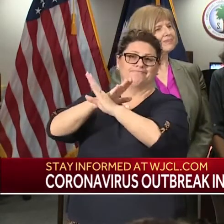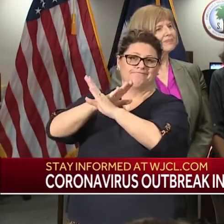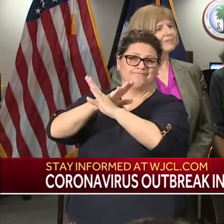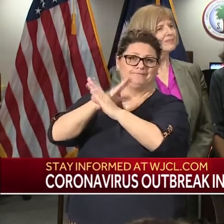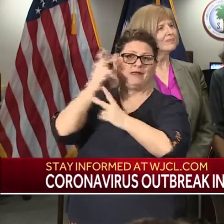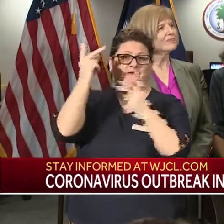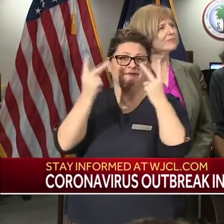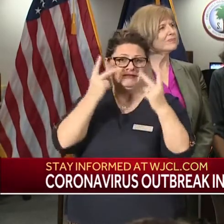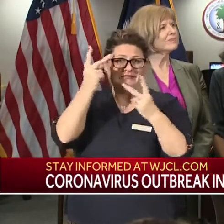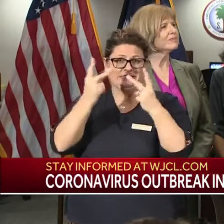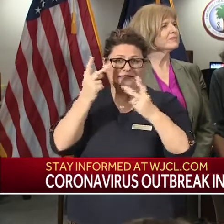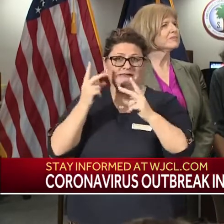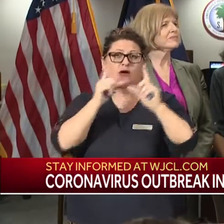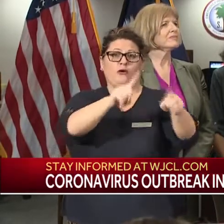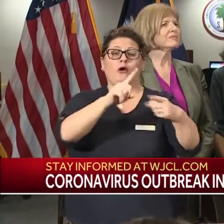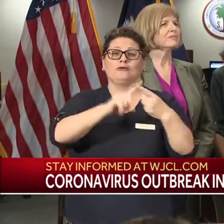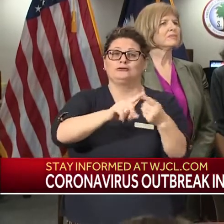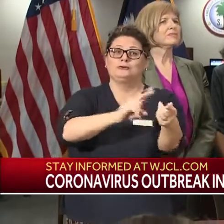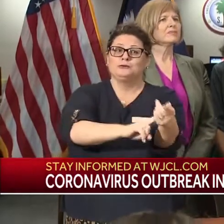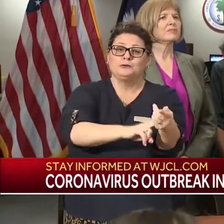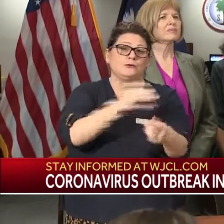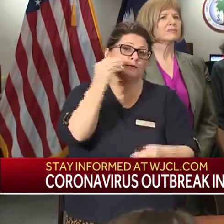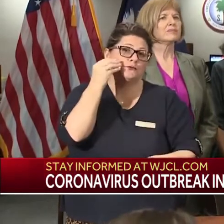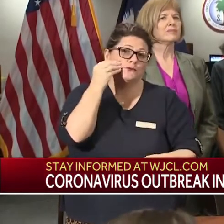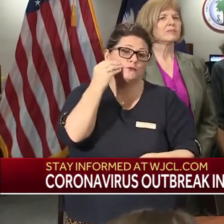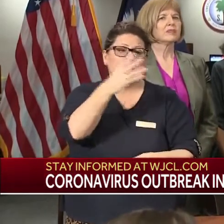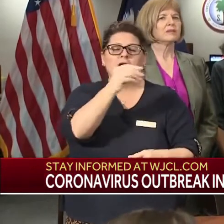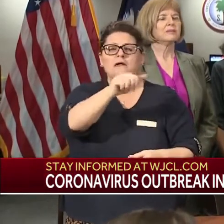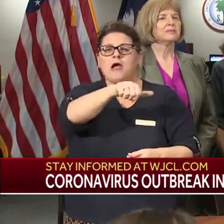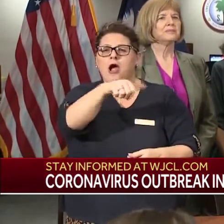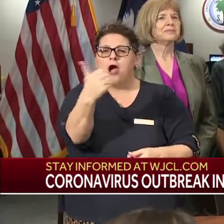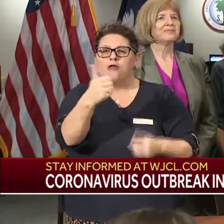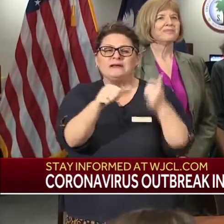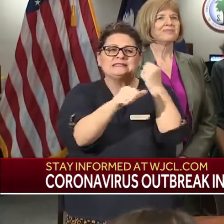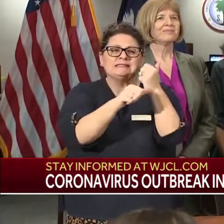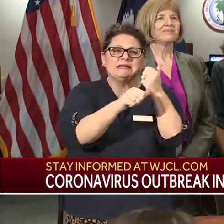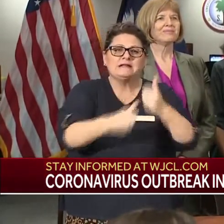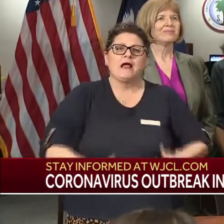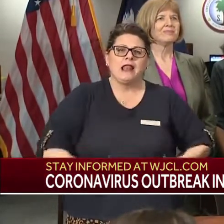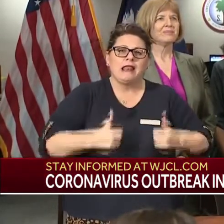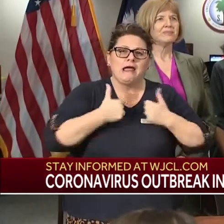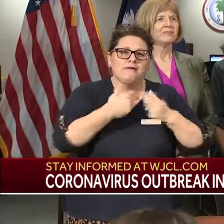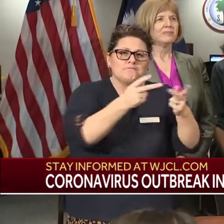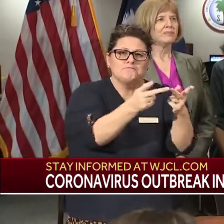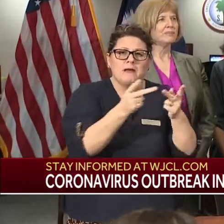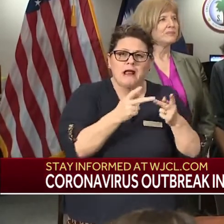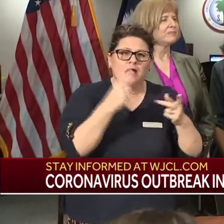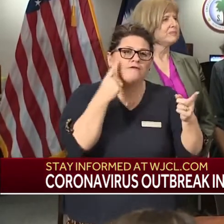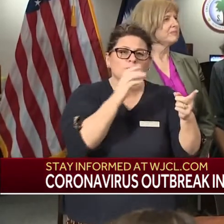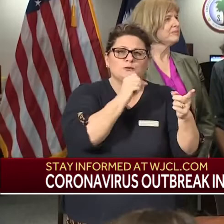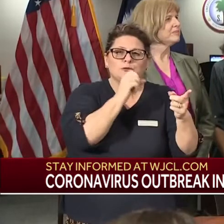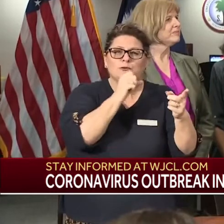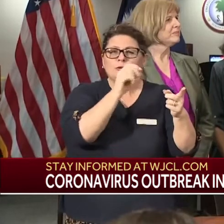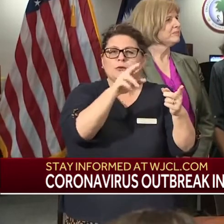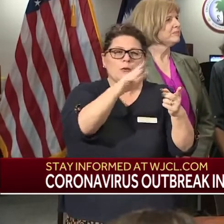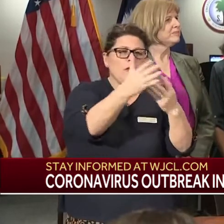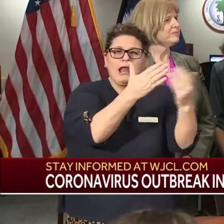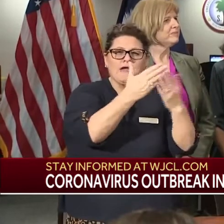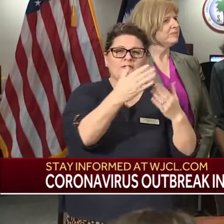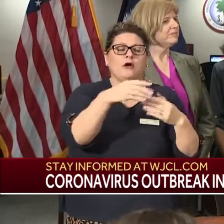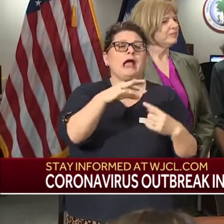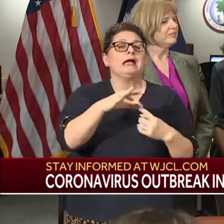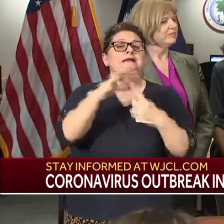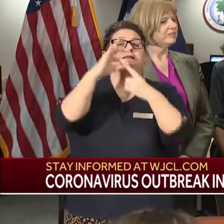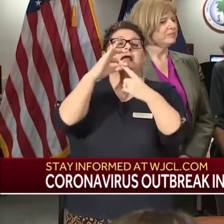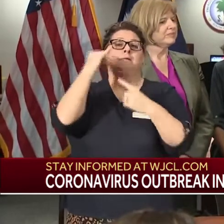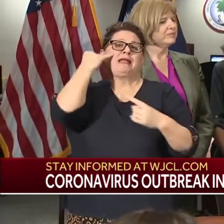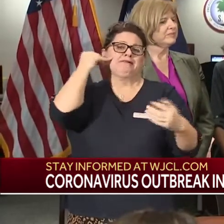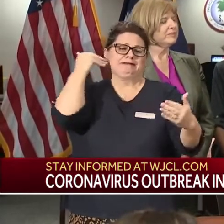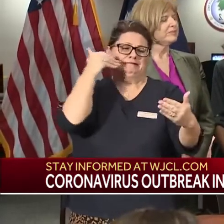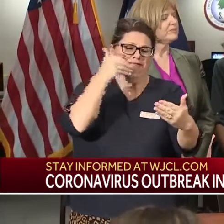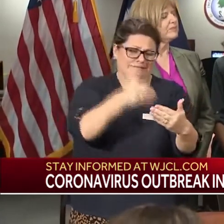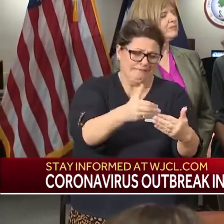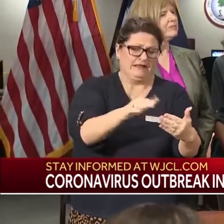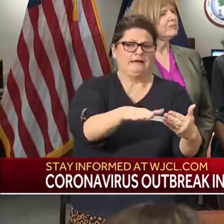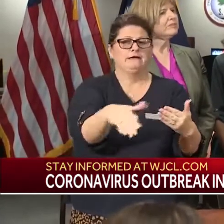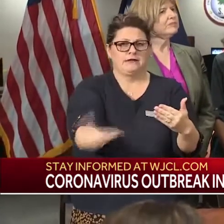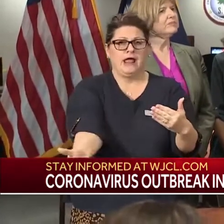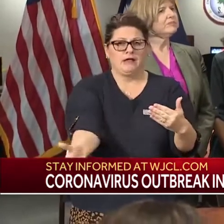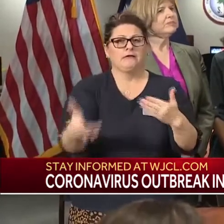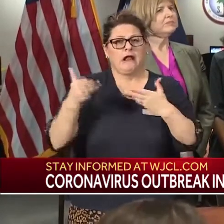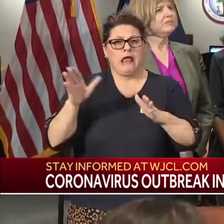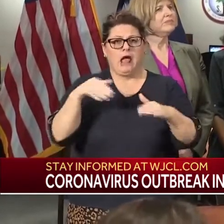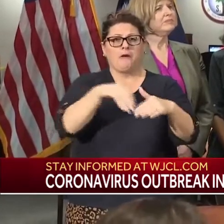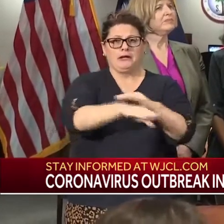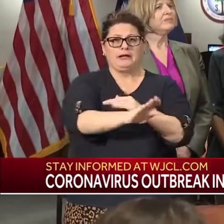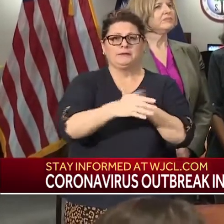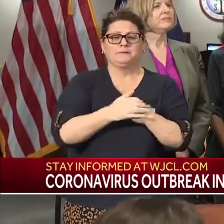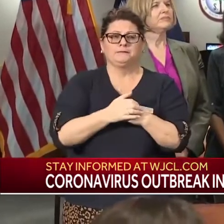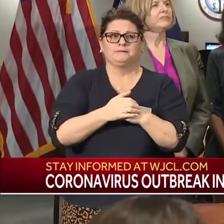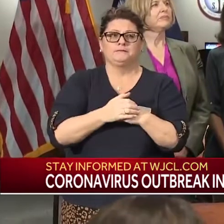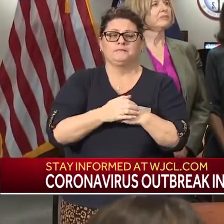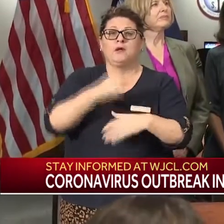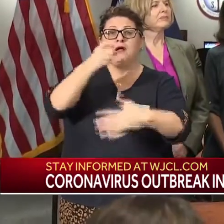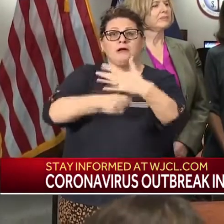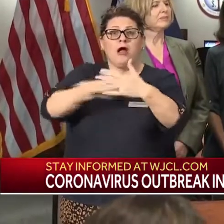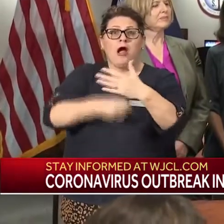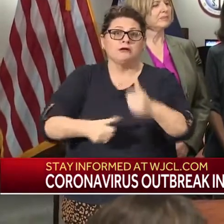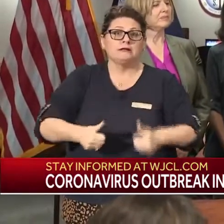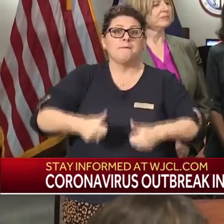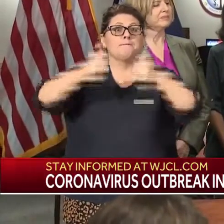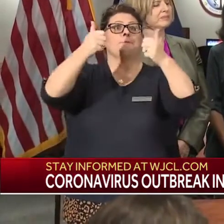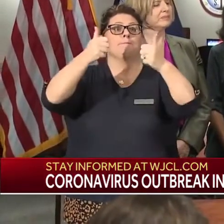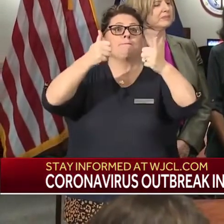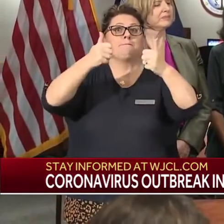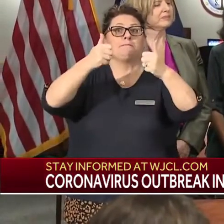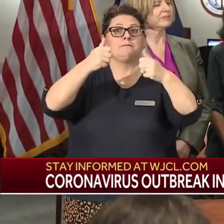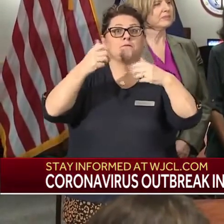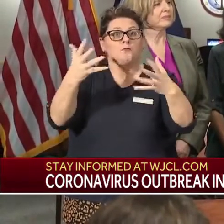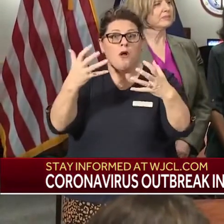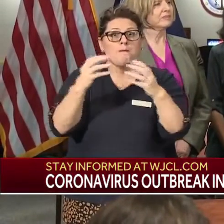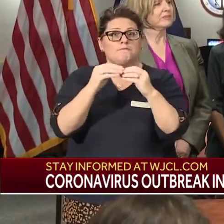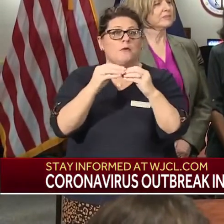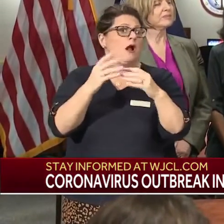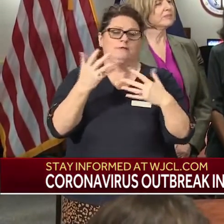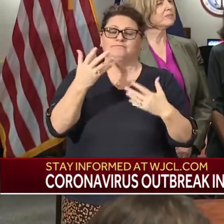DHEC IS TO IMMEDIATELY RESTRICT VISITATION TO NURSI HOMES AND ASSISTED LIVING FACILITIES WITH THE EXCEPTION O END OF LIFE SITUATIONS STATE PRICE GOUGING LAWS ARE TO GO INTO EFFECT